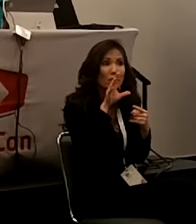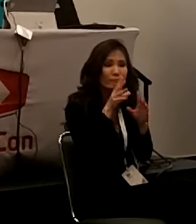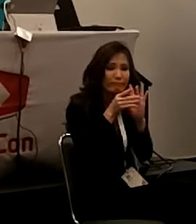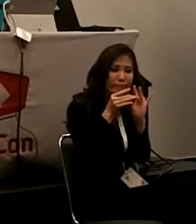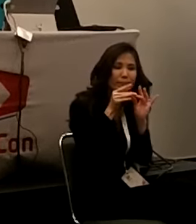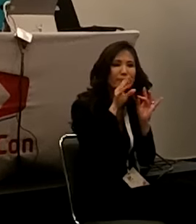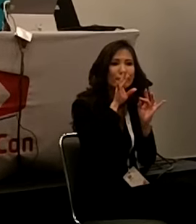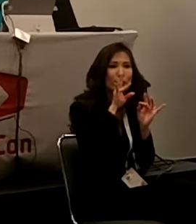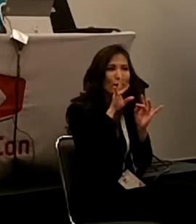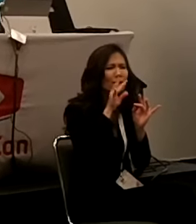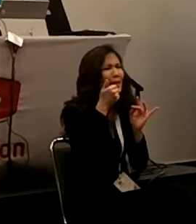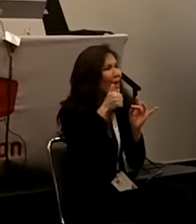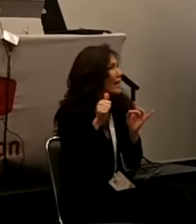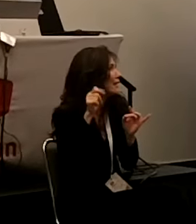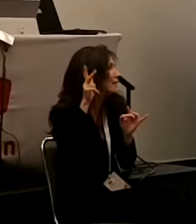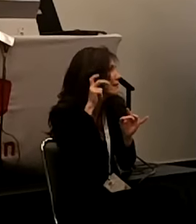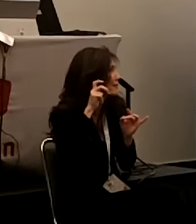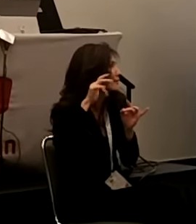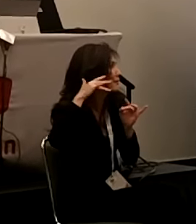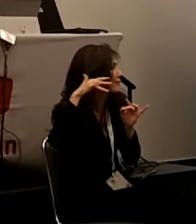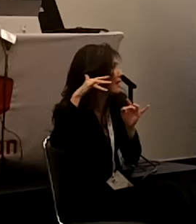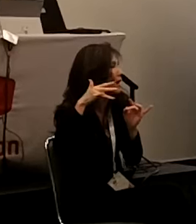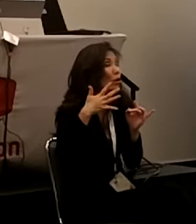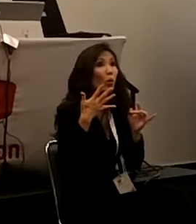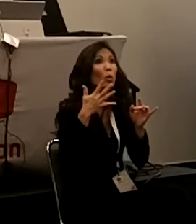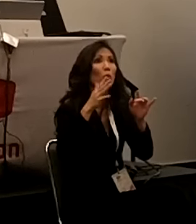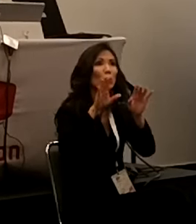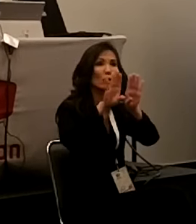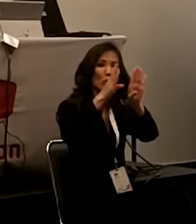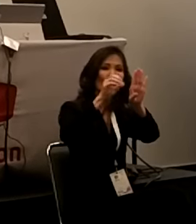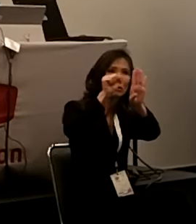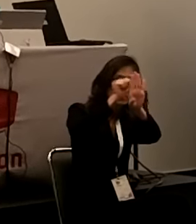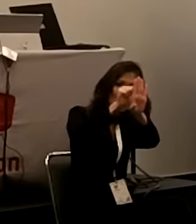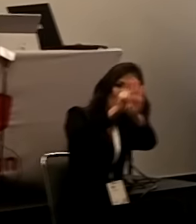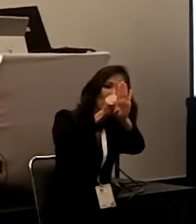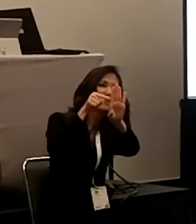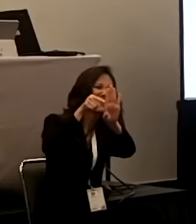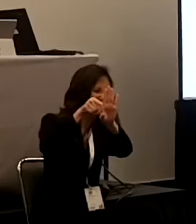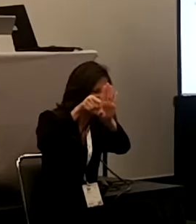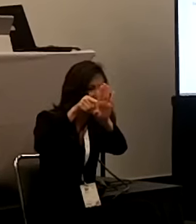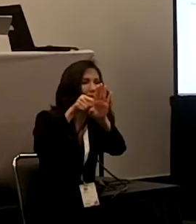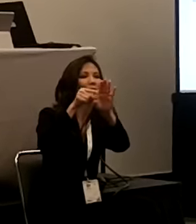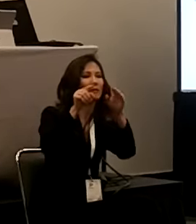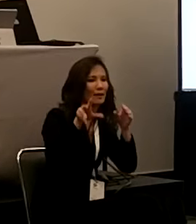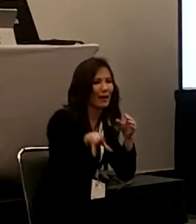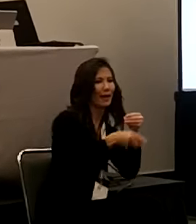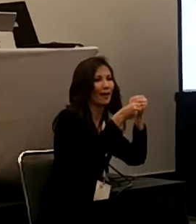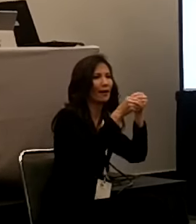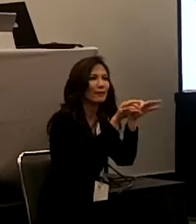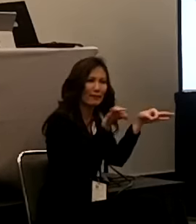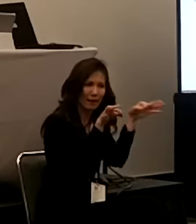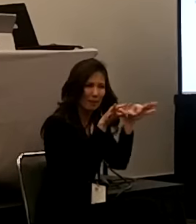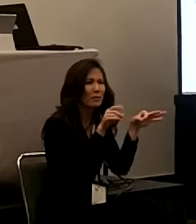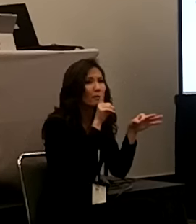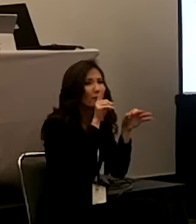or just any random noises, yes, caption it because it's something that's important.